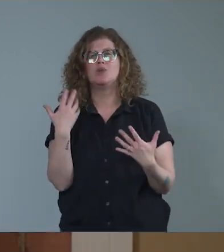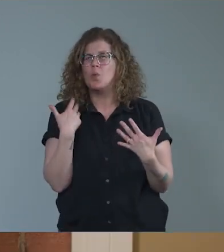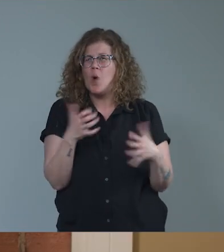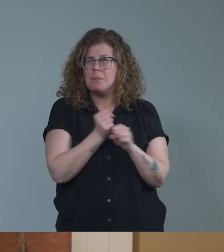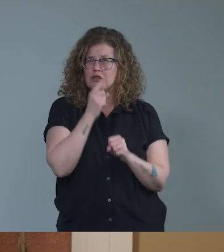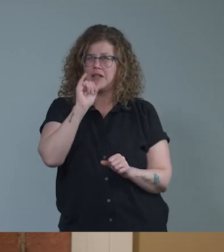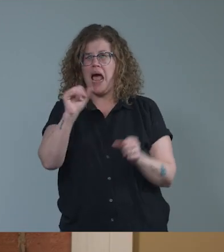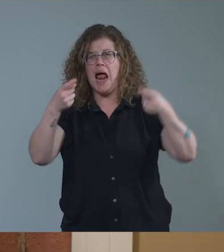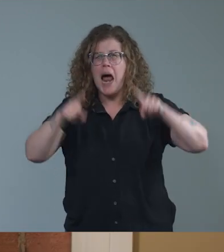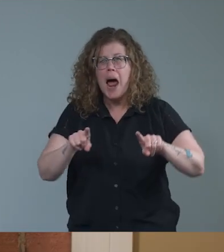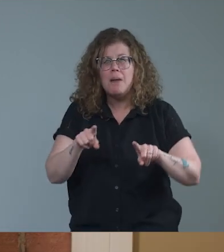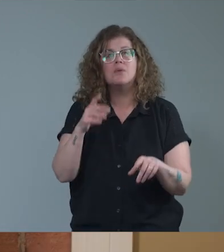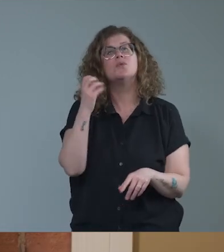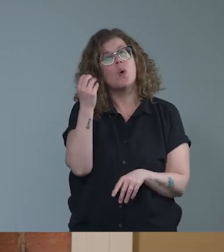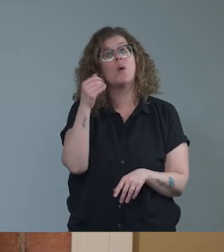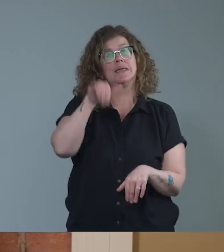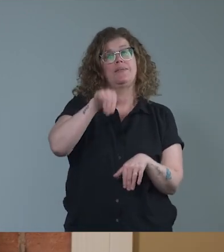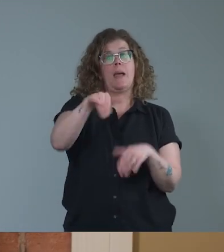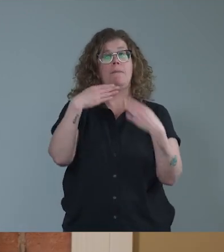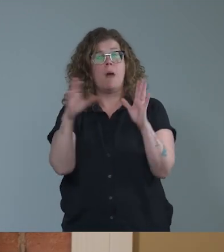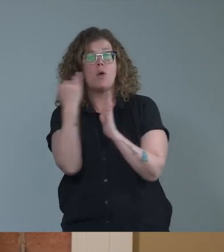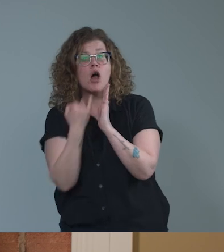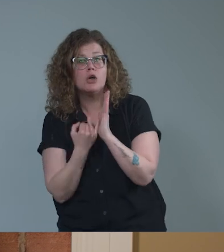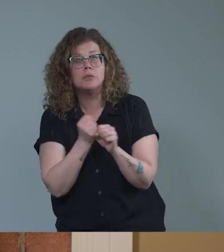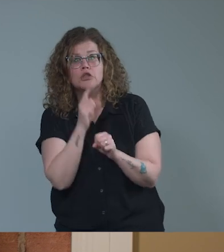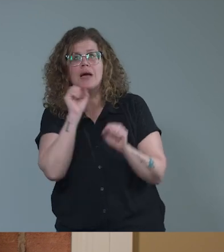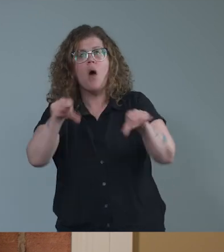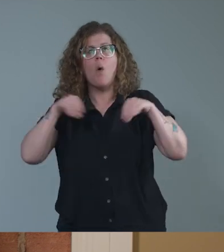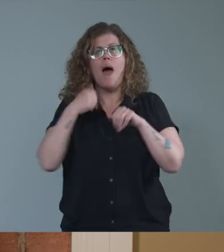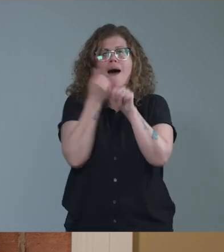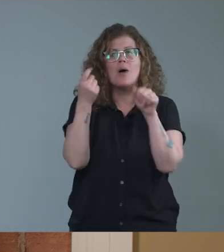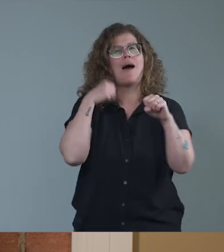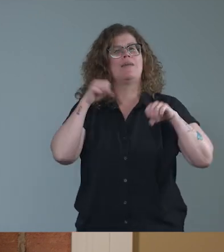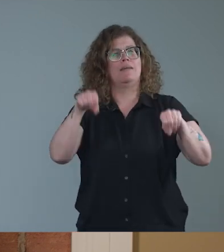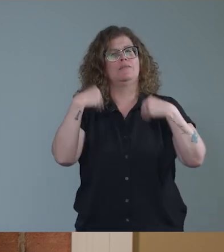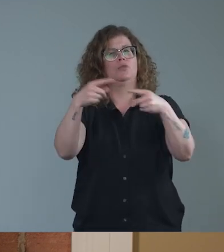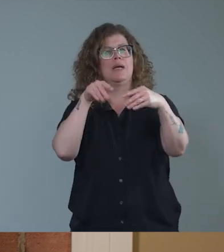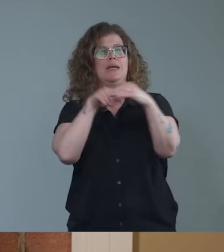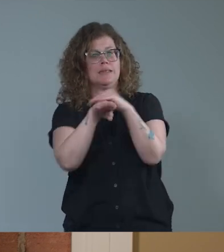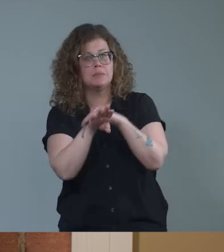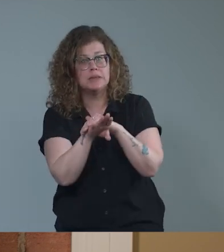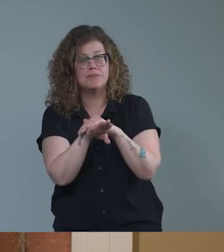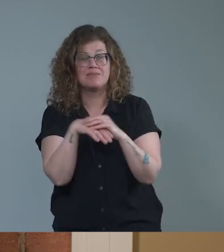So the public realm, it's owned by everybody. It's accessible to everybody. There's a lot of permits and permissions that are required